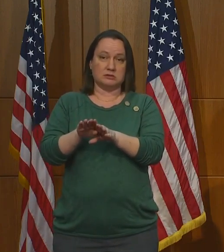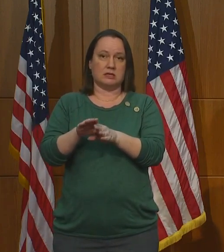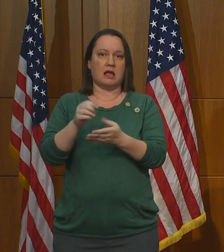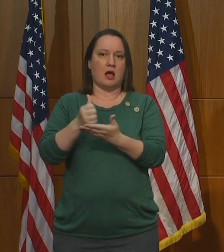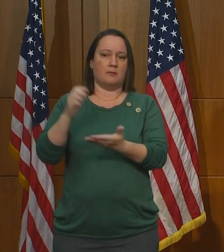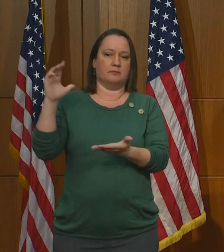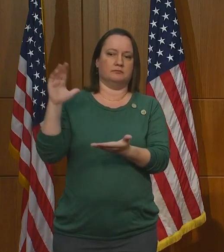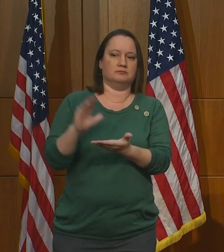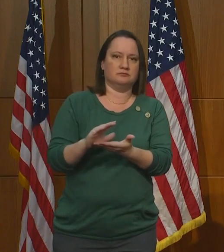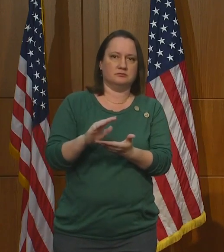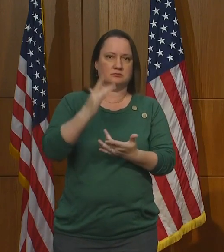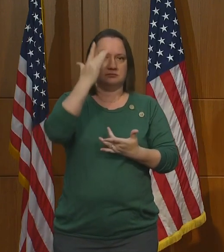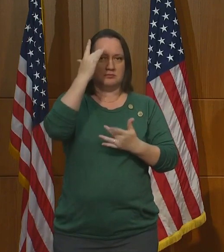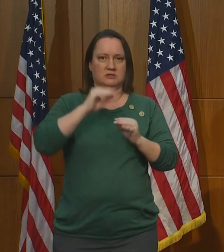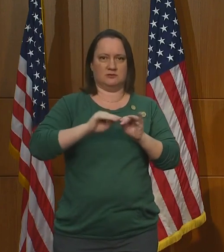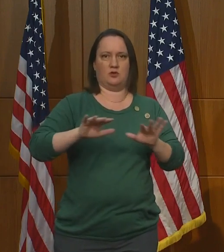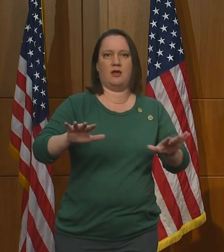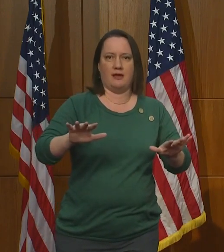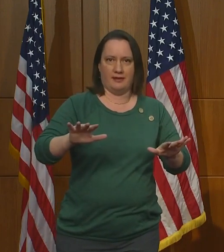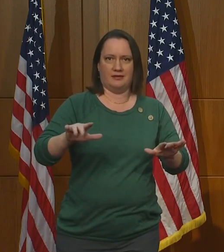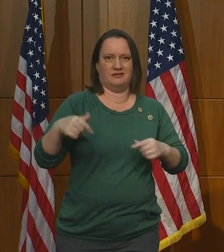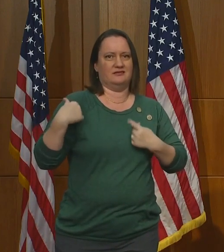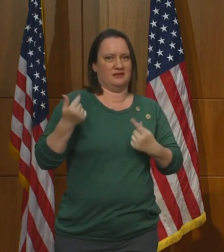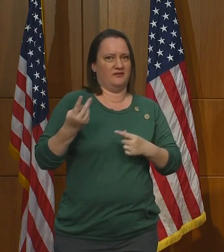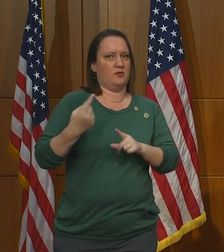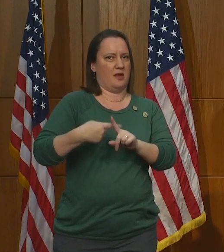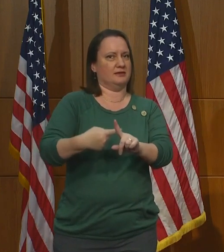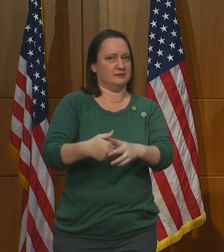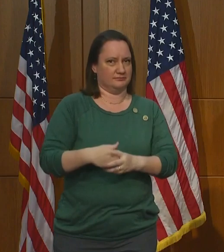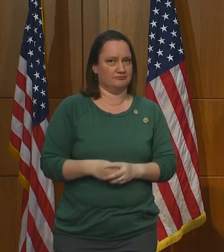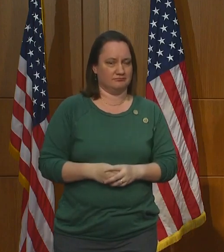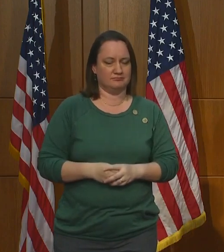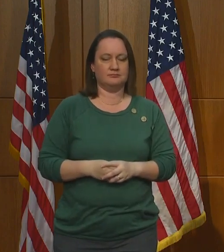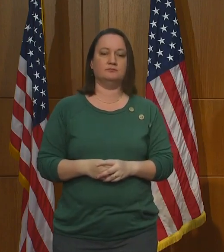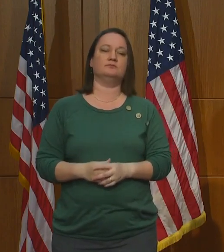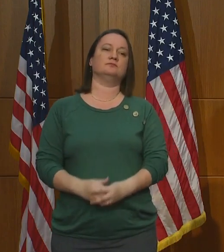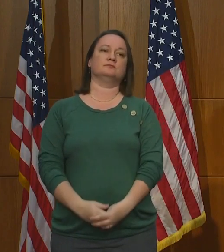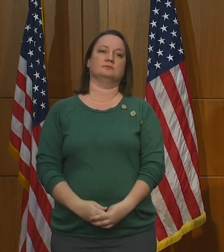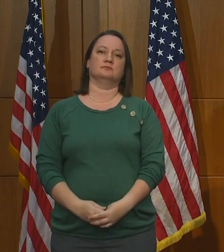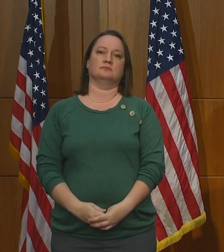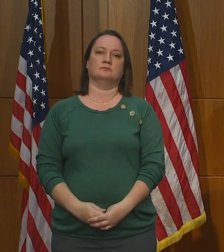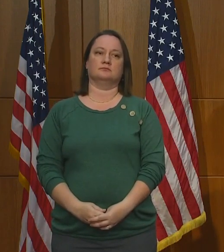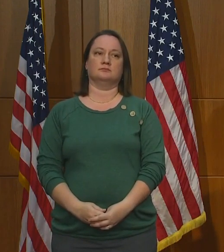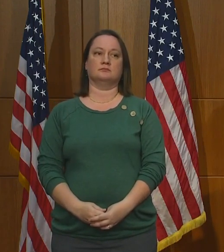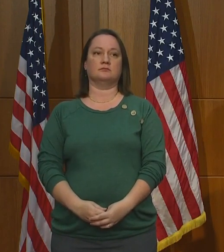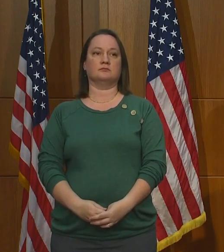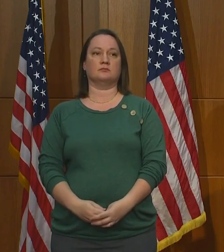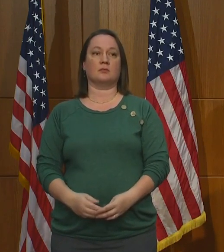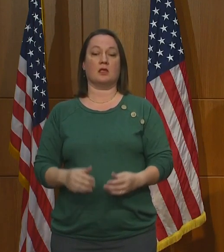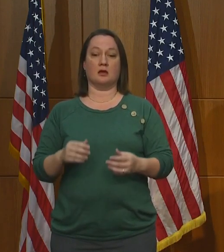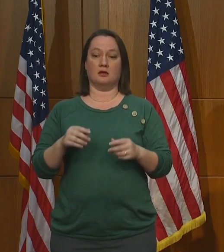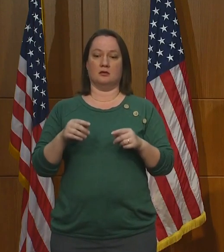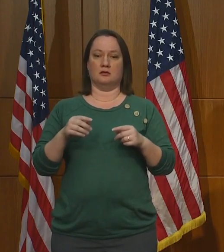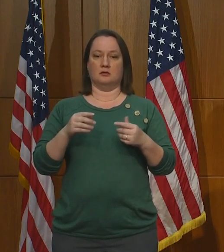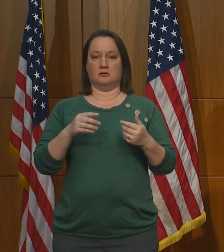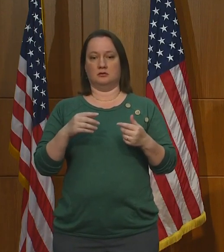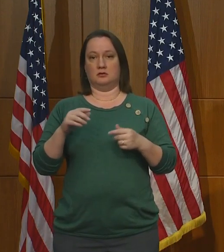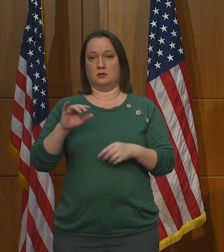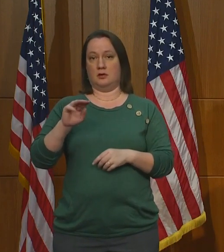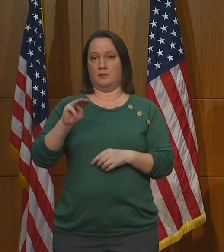CLOSURES HAVE HELPED MITIGATE THE SPREAD OF COVID NINETEEN IN OUR COMMUNITIES OVER THE LAST